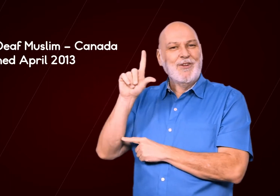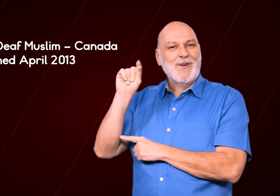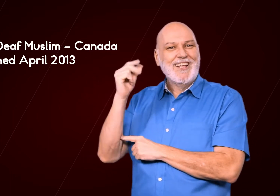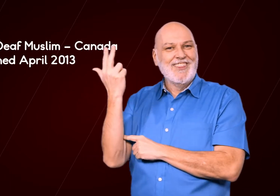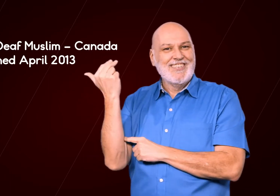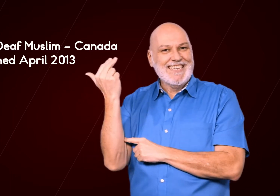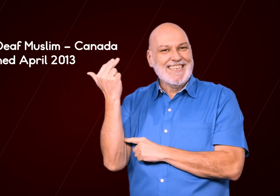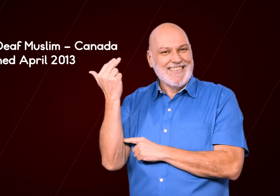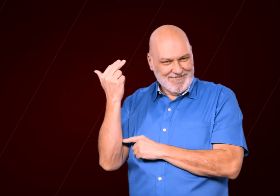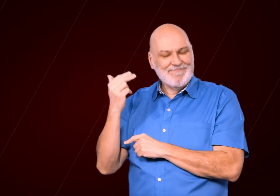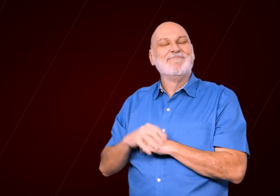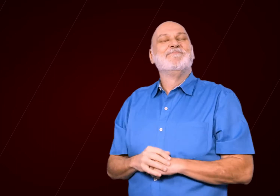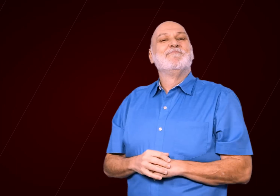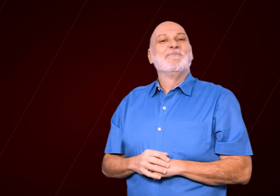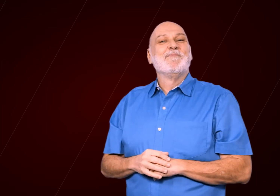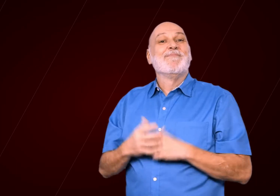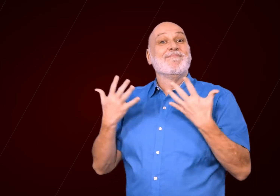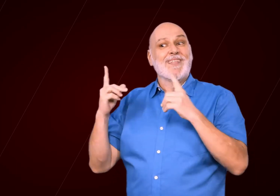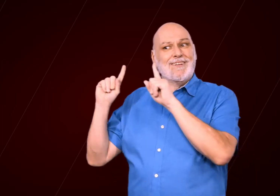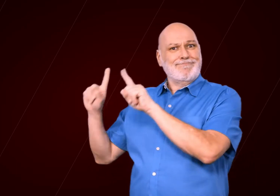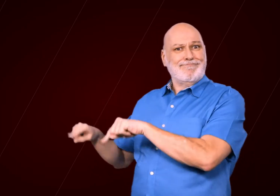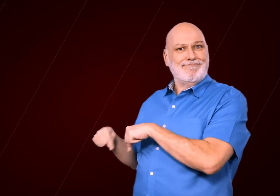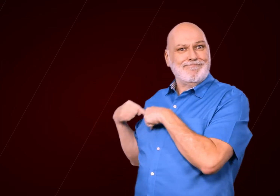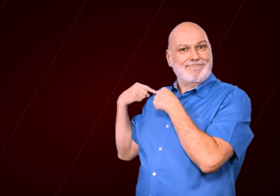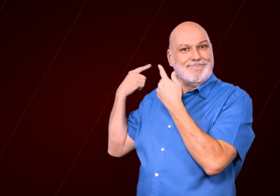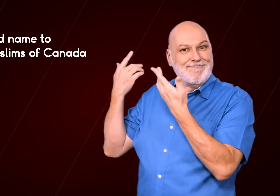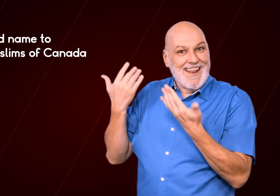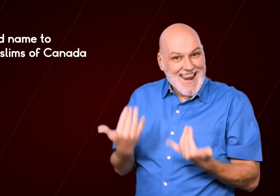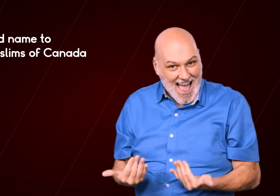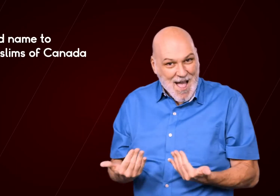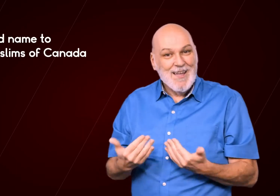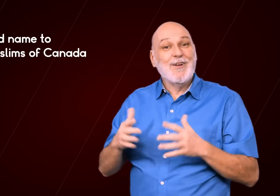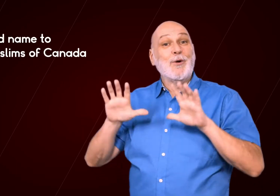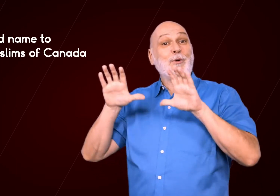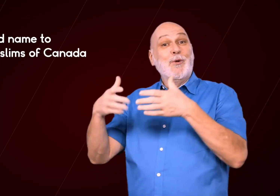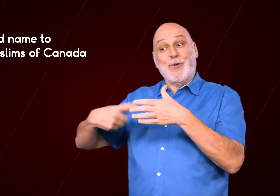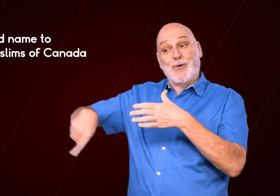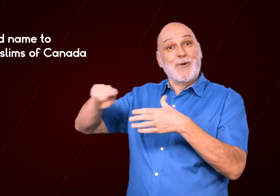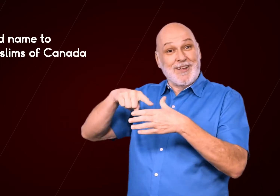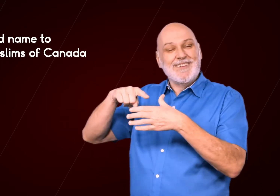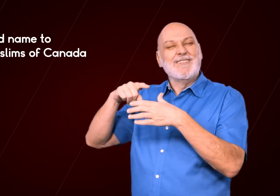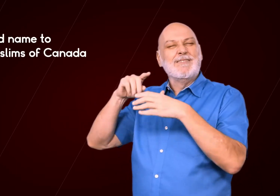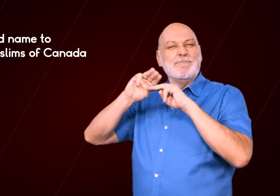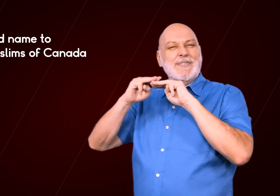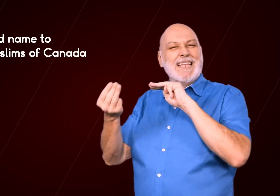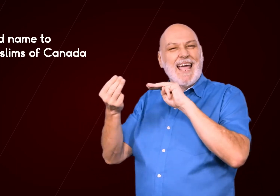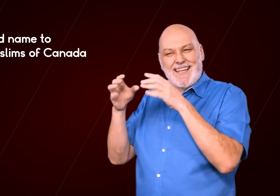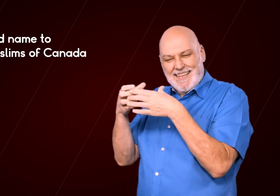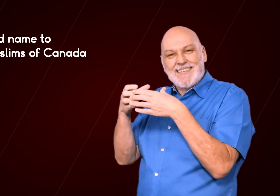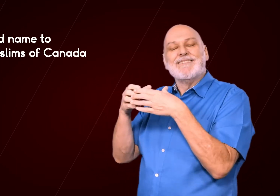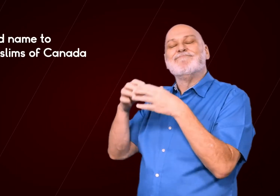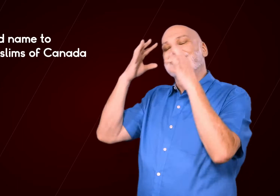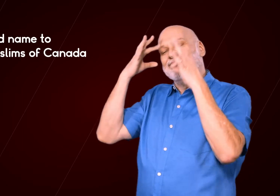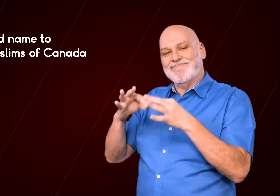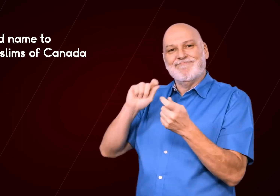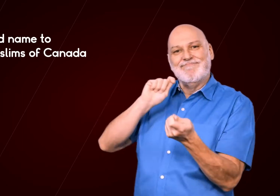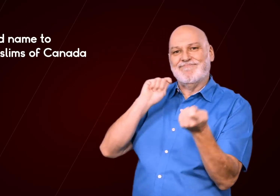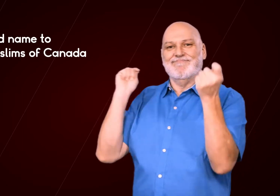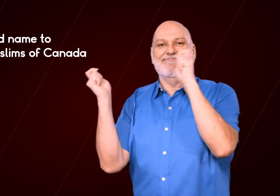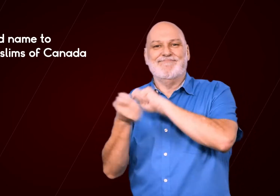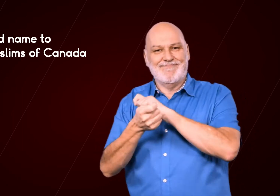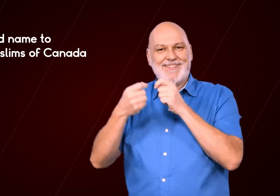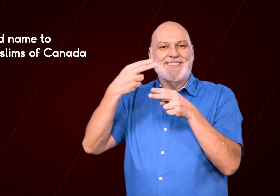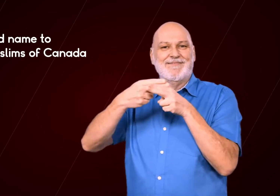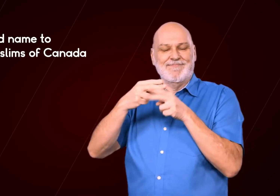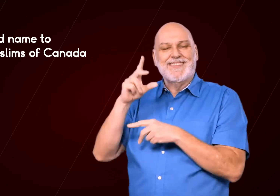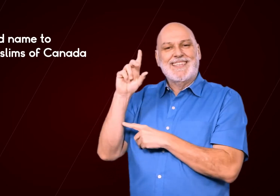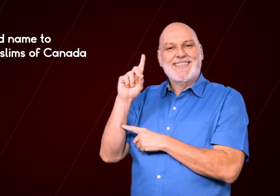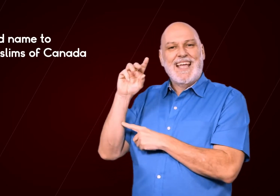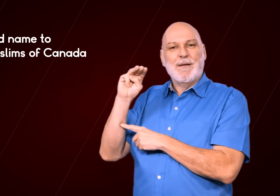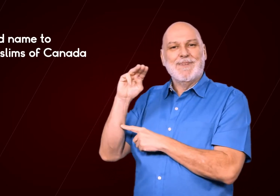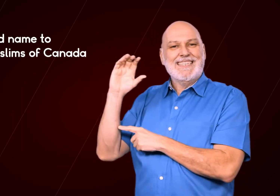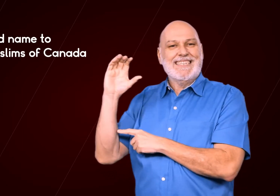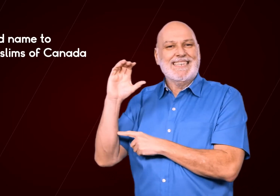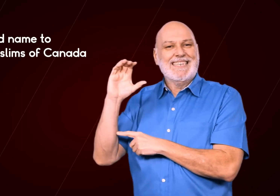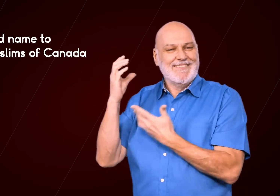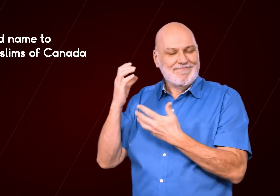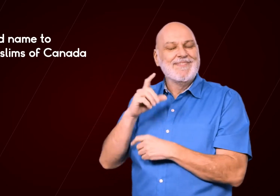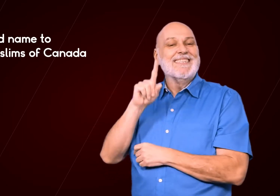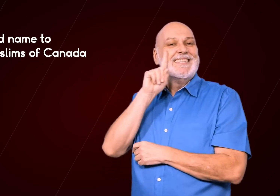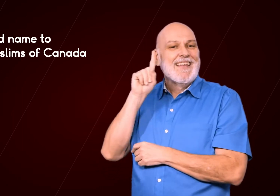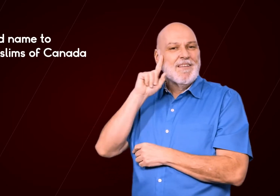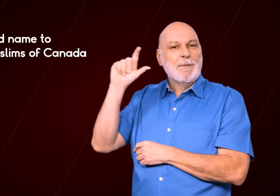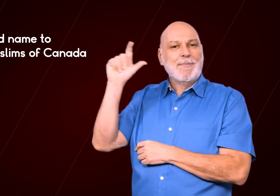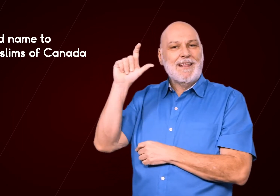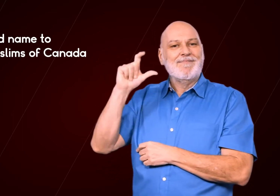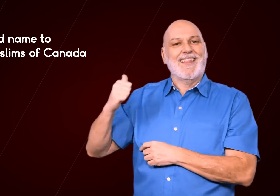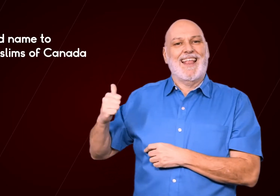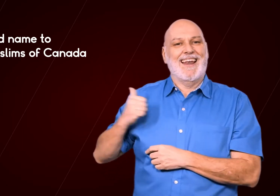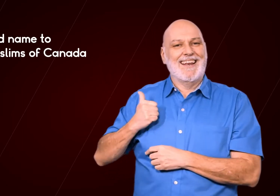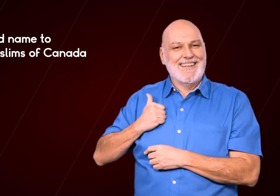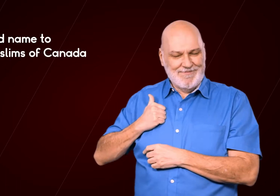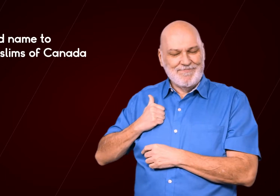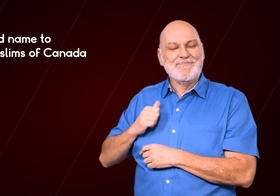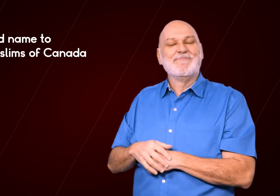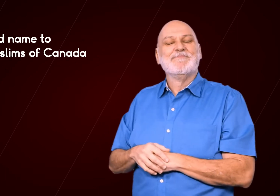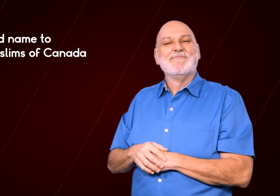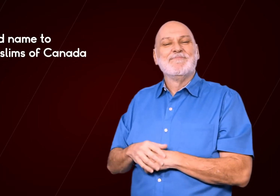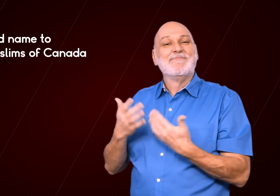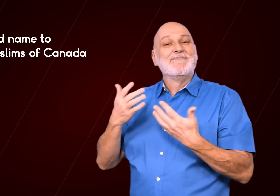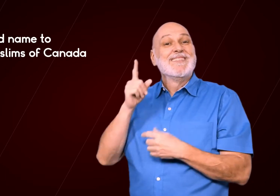Since then, the group has changed its name to Deaf Muslims of Canada.